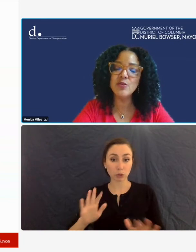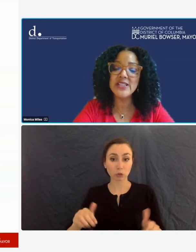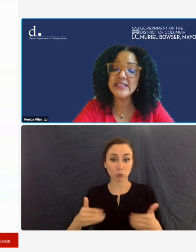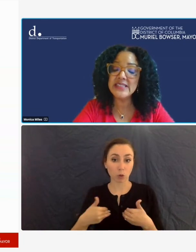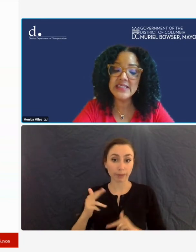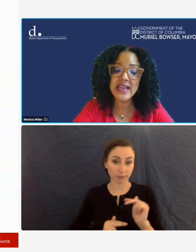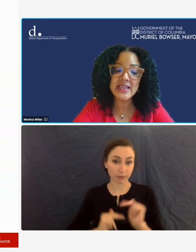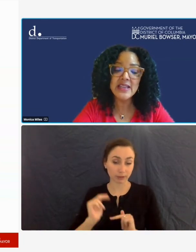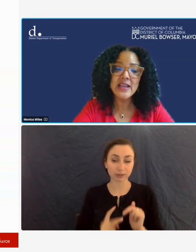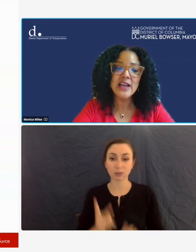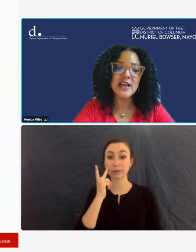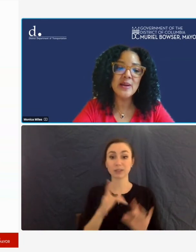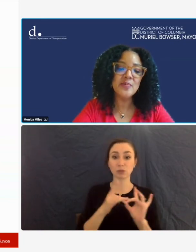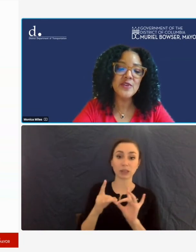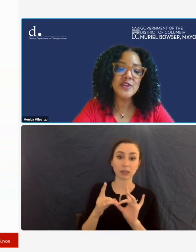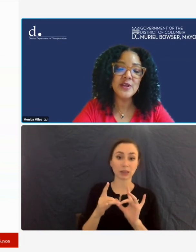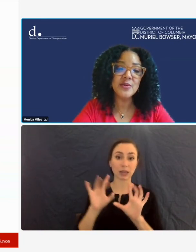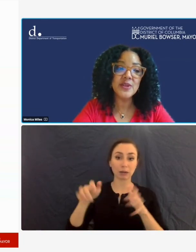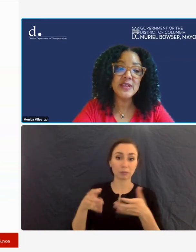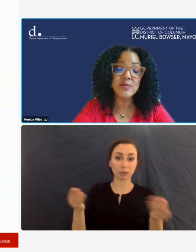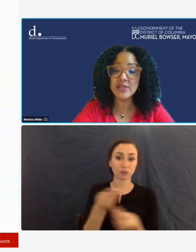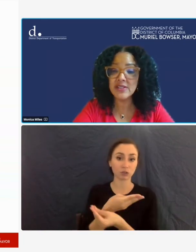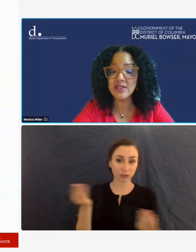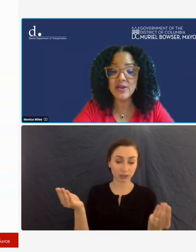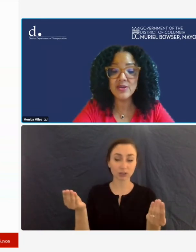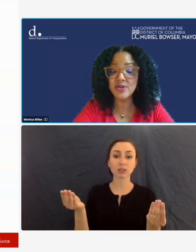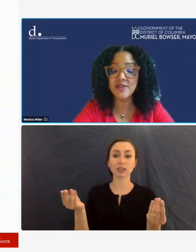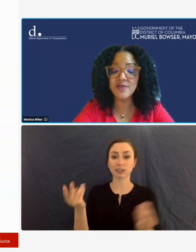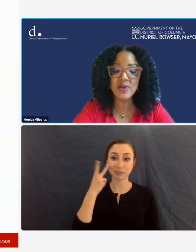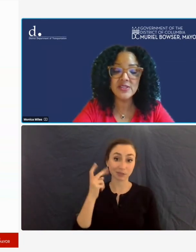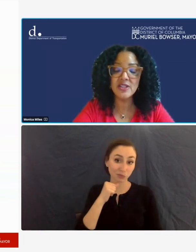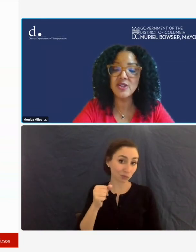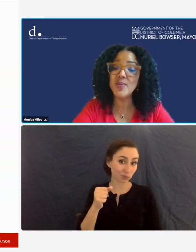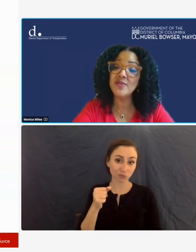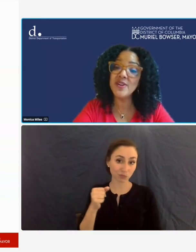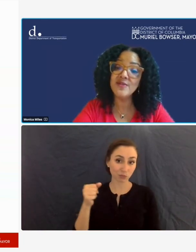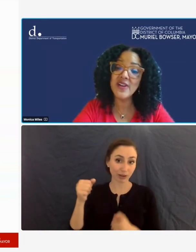see that um you know that it wasn't disclosed or even if it was disclosed we want to verify that